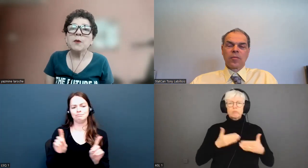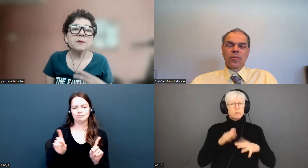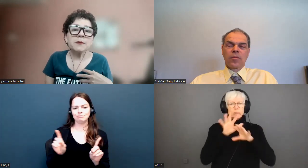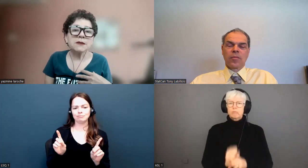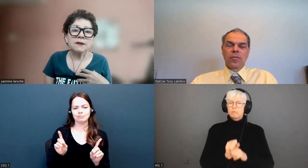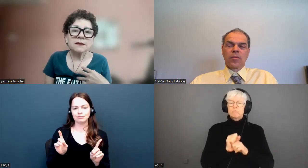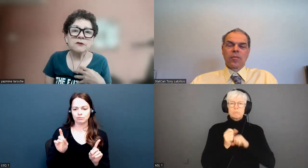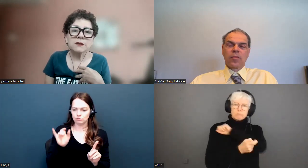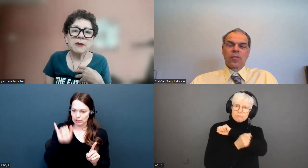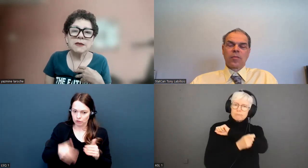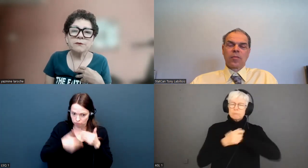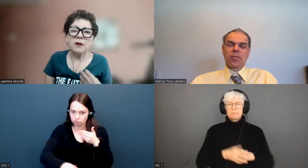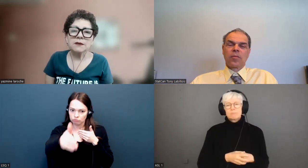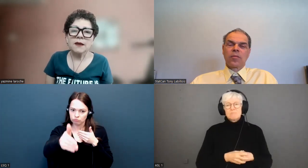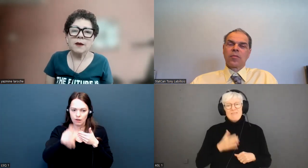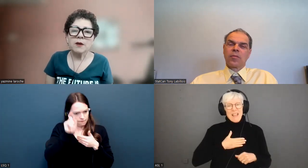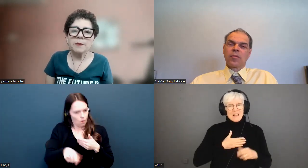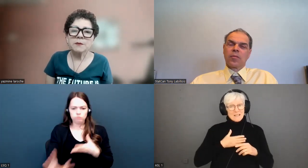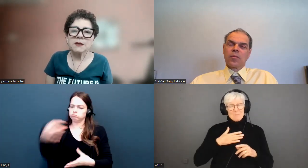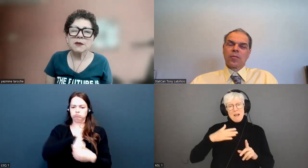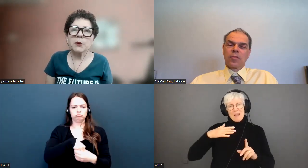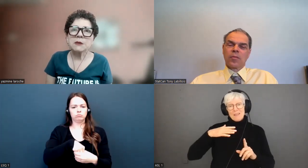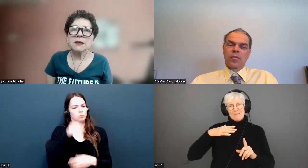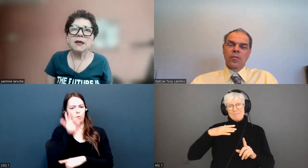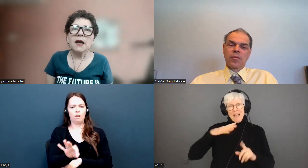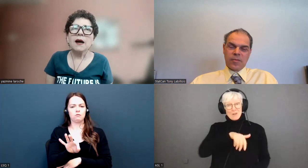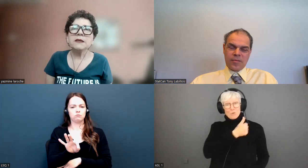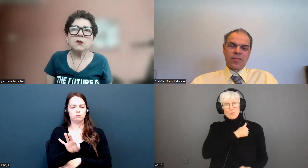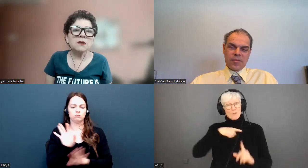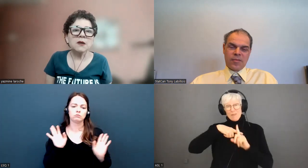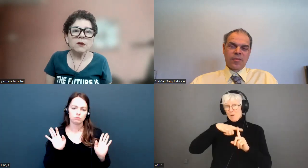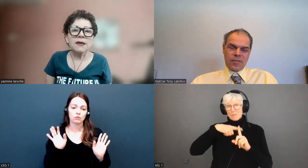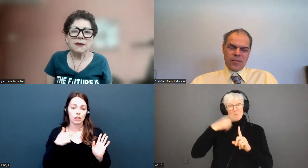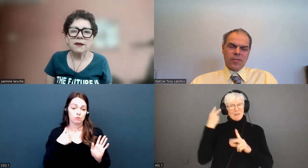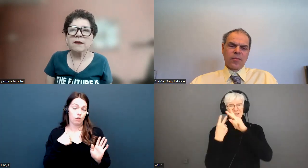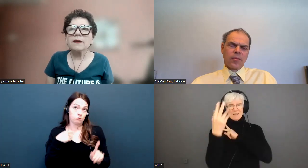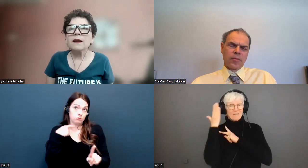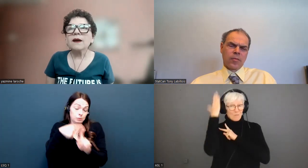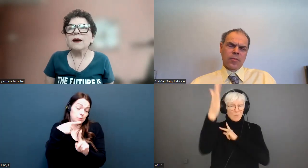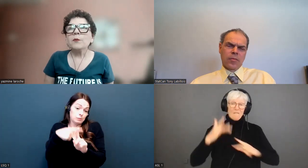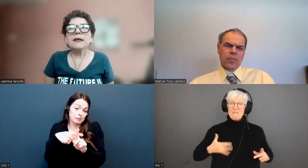optimistic that's just my default I'm an optimistic person I do think we'll get there but like